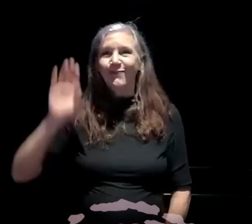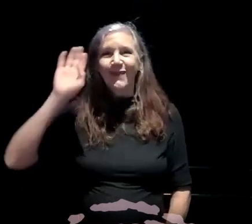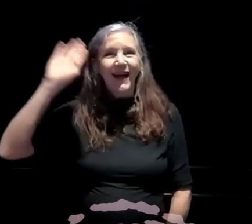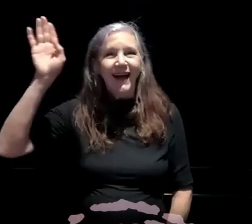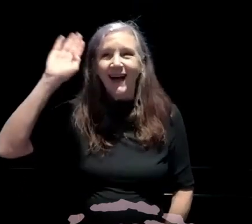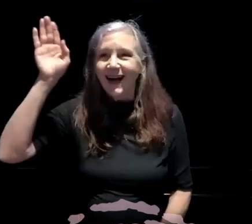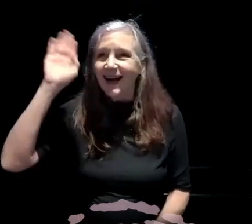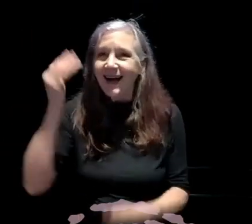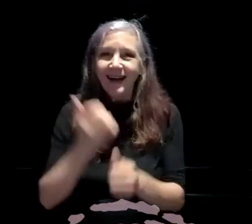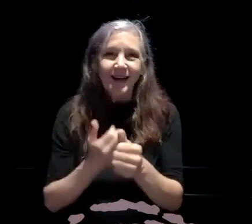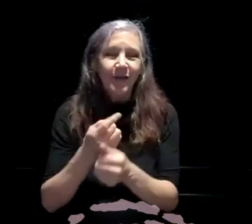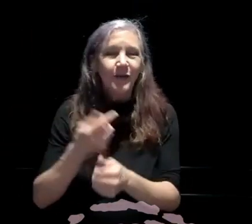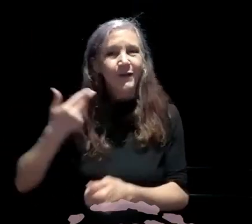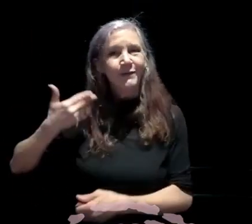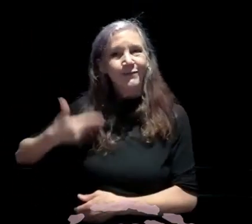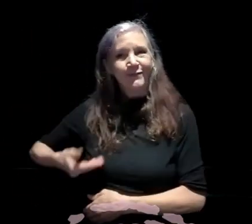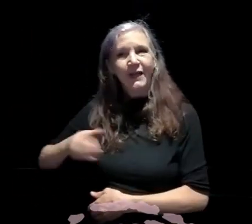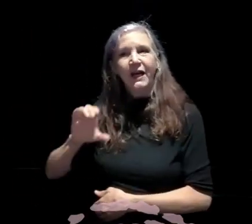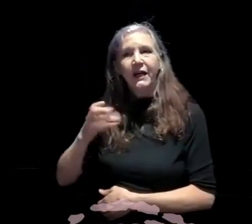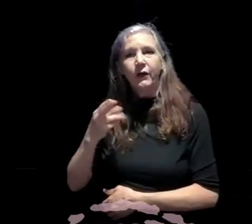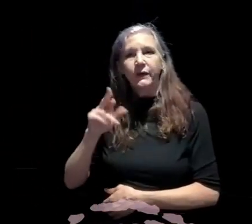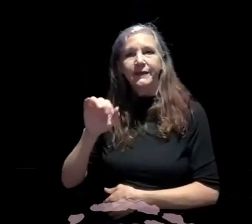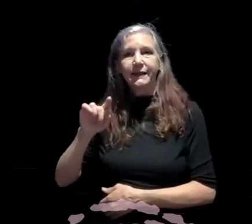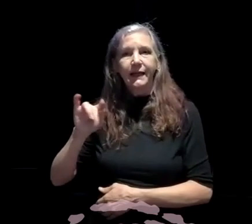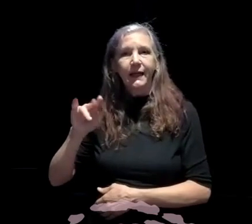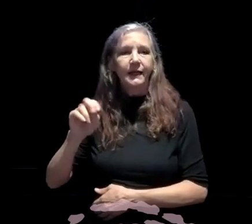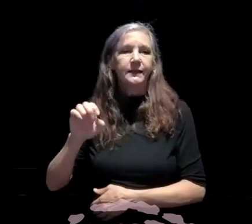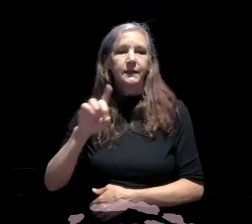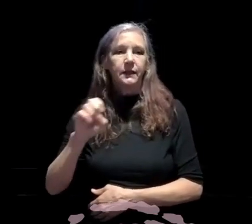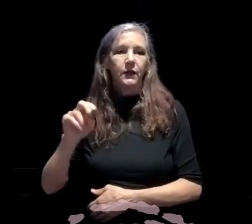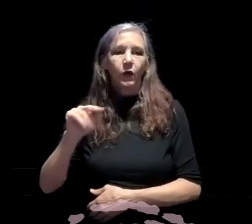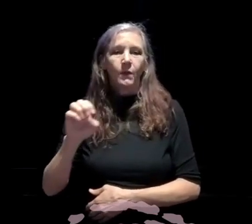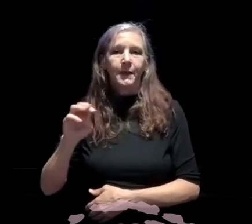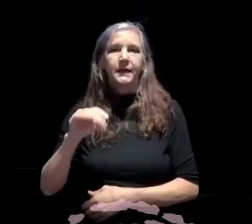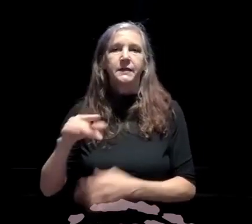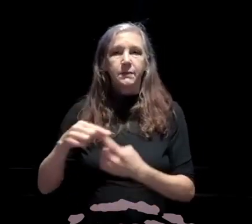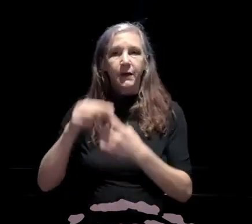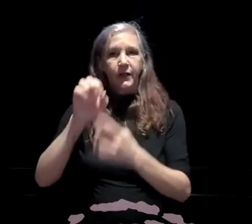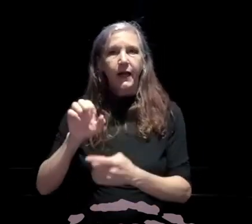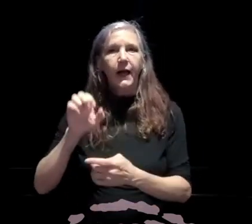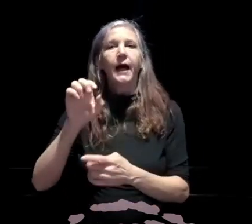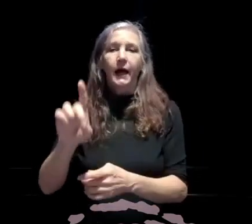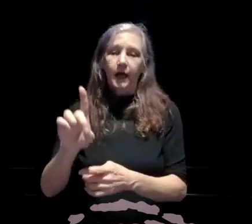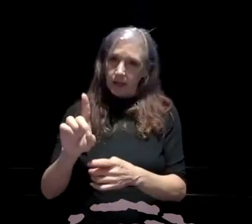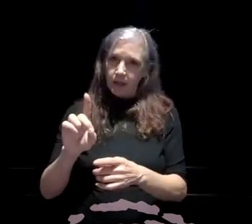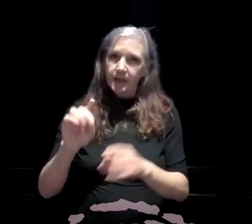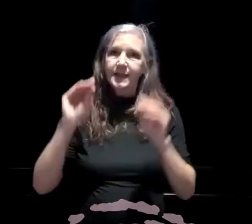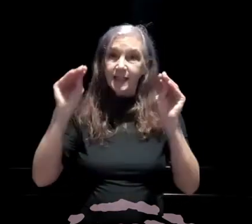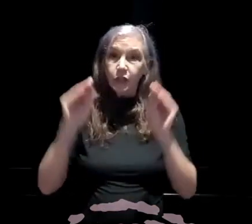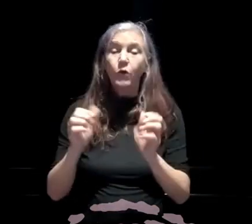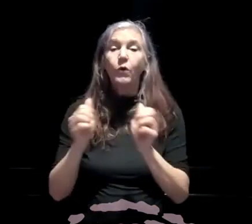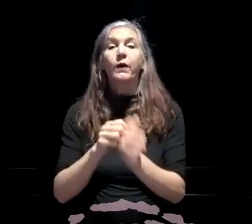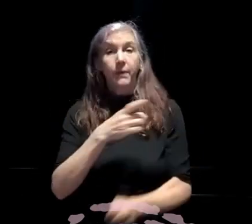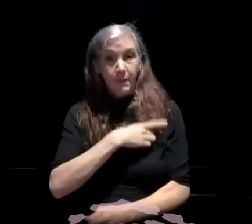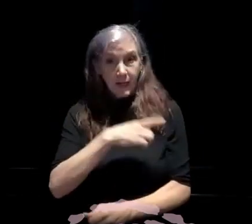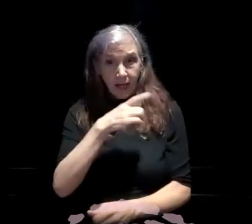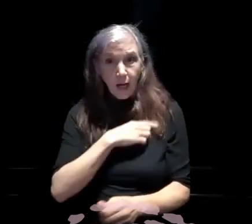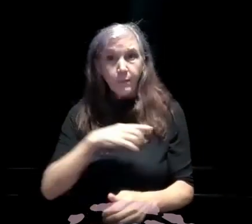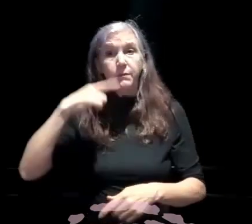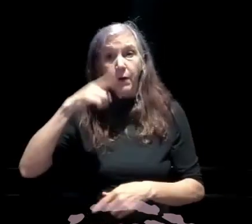Hi everyone. My name is Christine Denoman and I am a special education teacher with Minneapolis Public Schools.